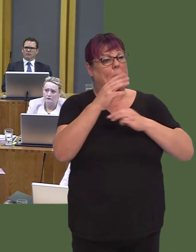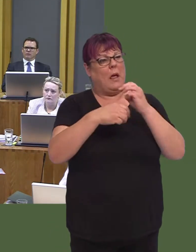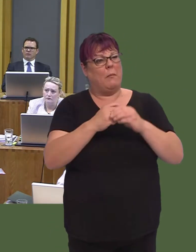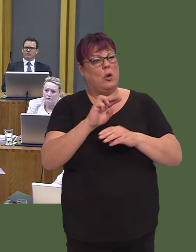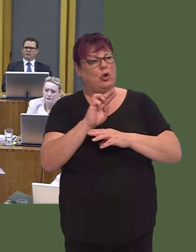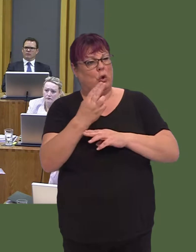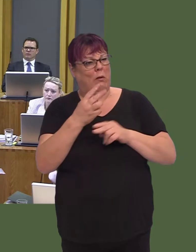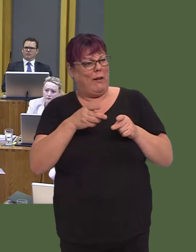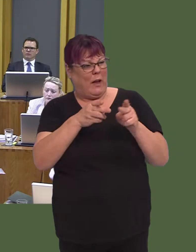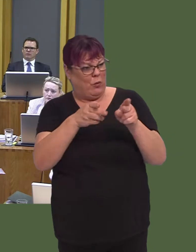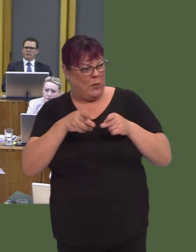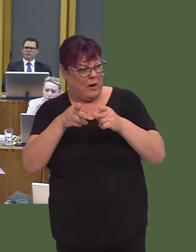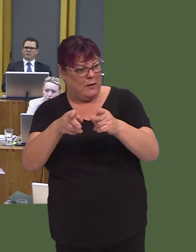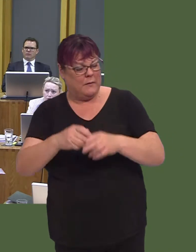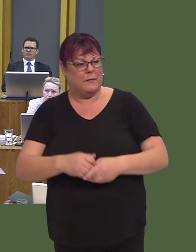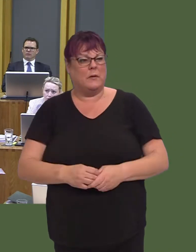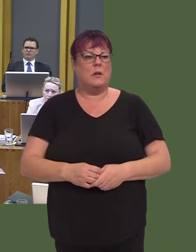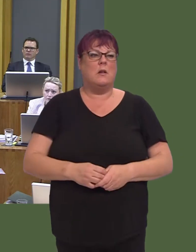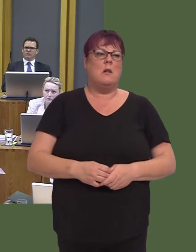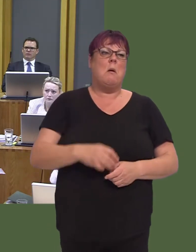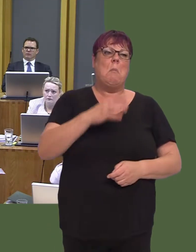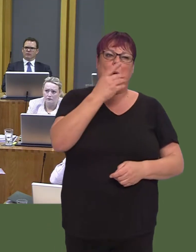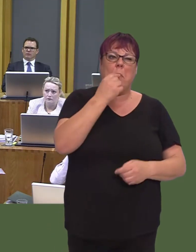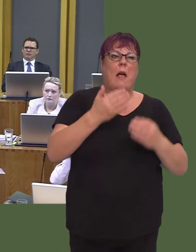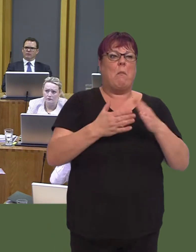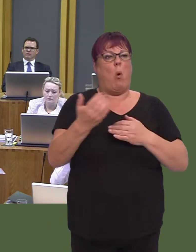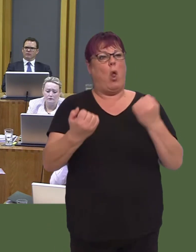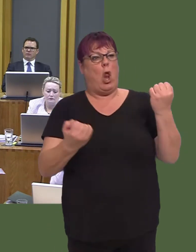Preventing people getting onto the motorway was one suggestion that was made; moving freight